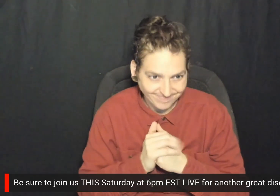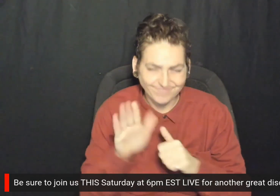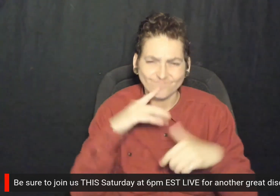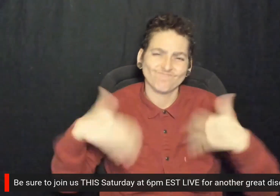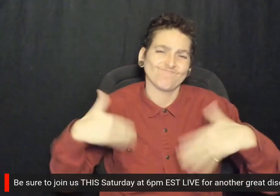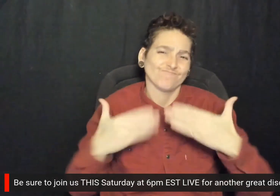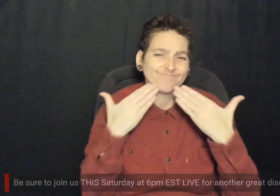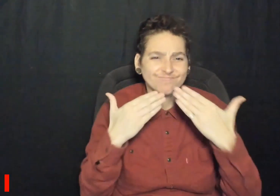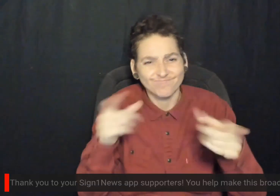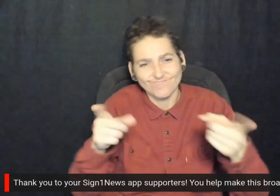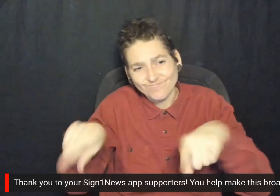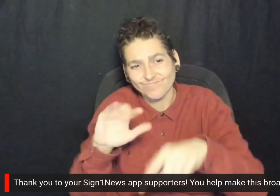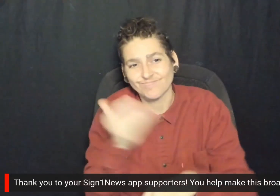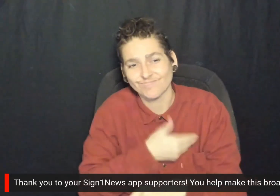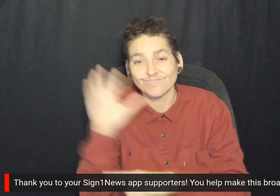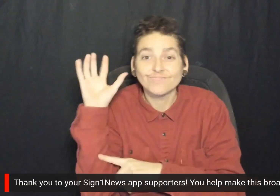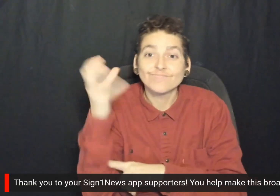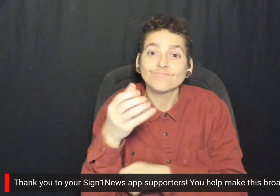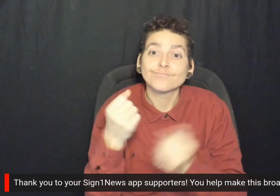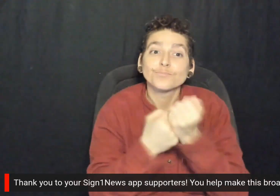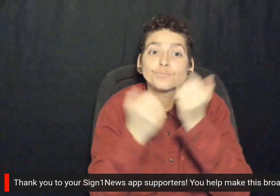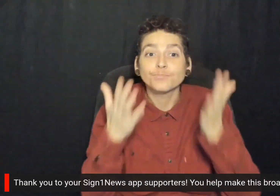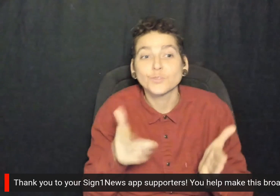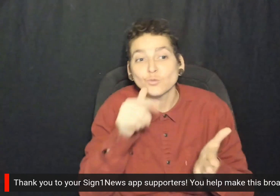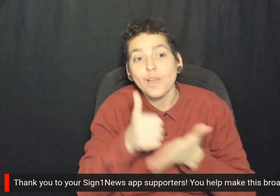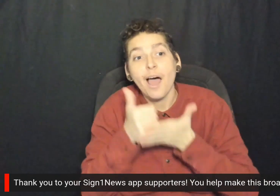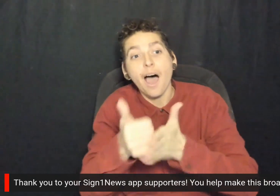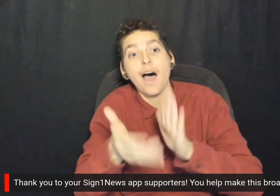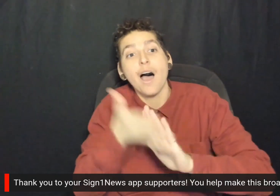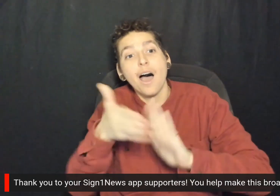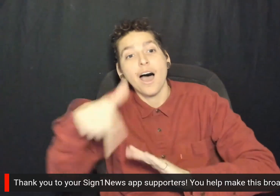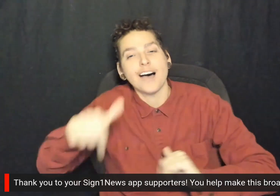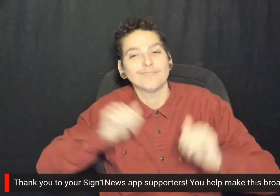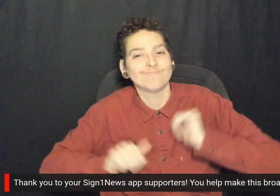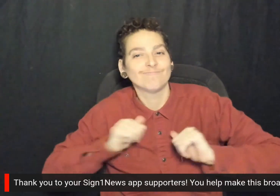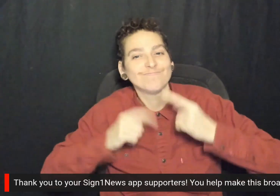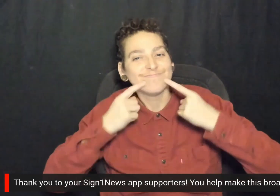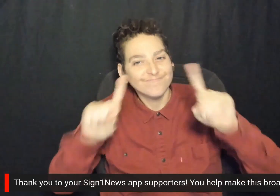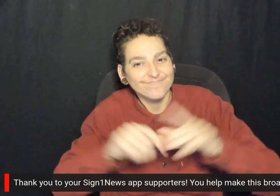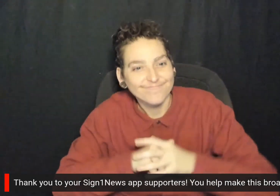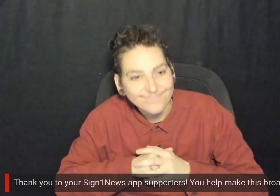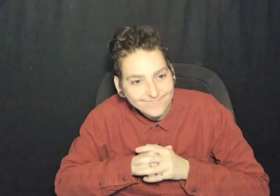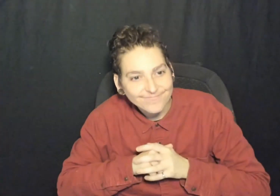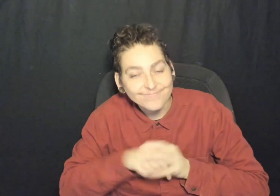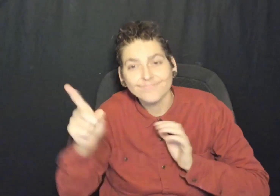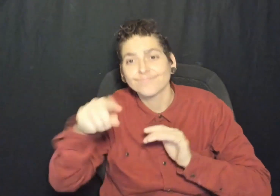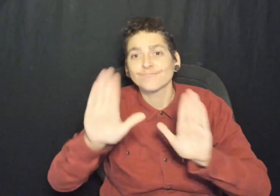thank you to our Sign1News app supporters you help make this broadcast happen you can